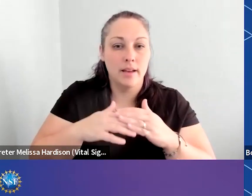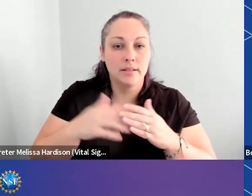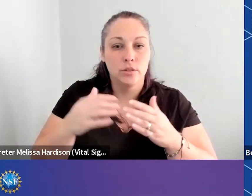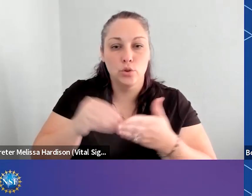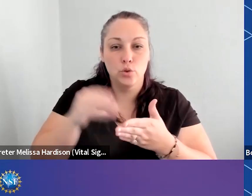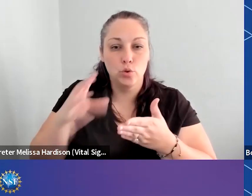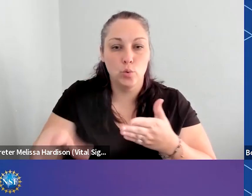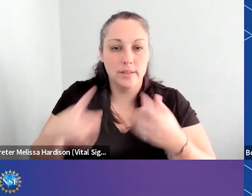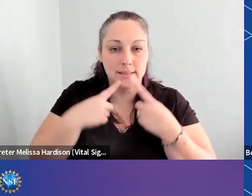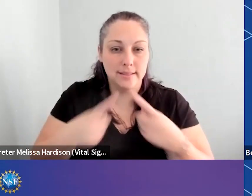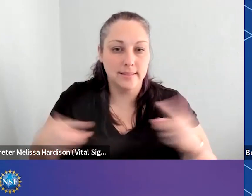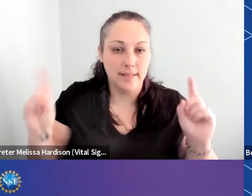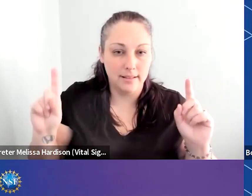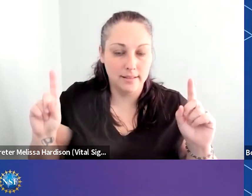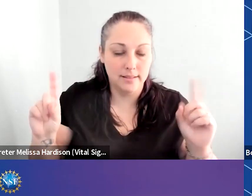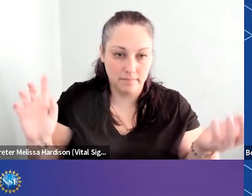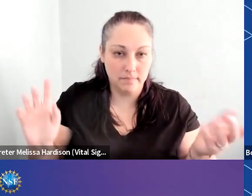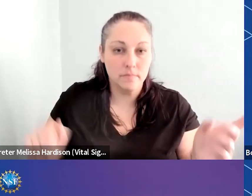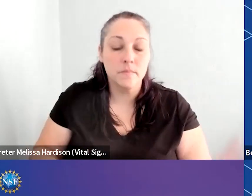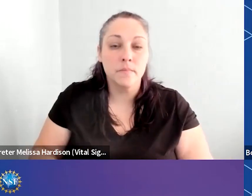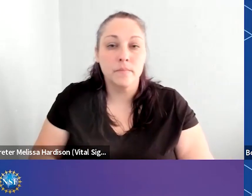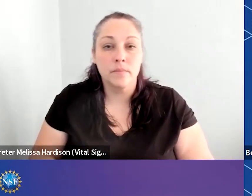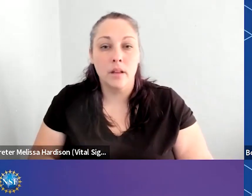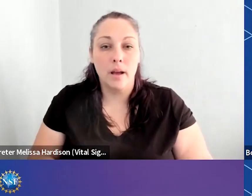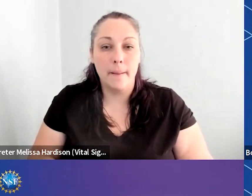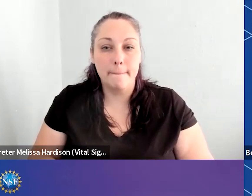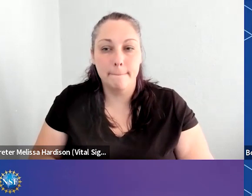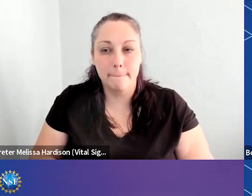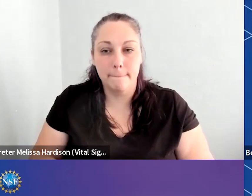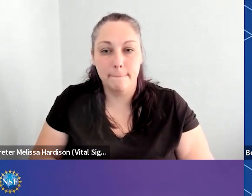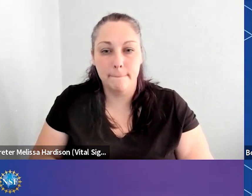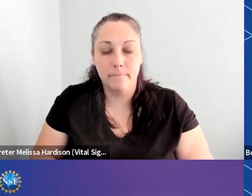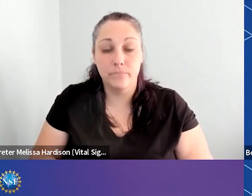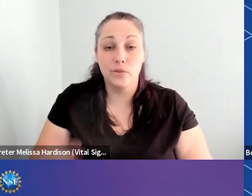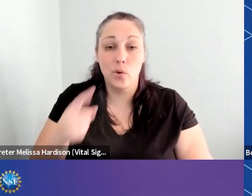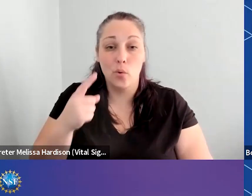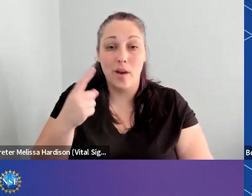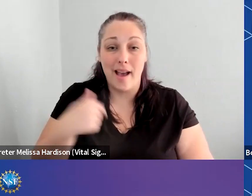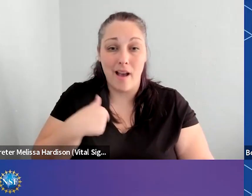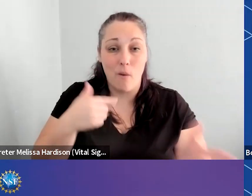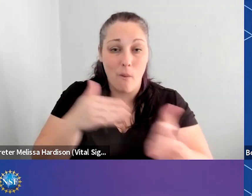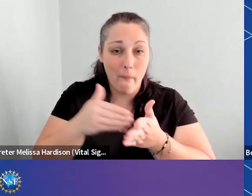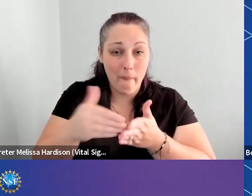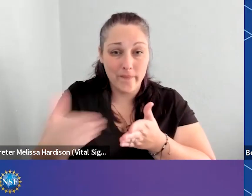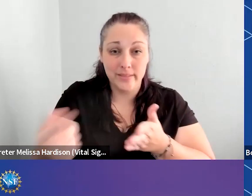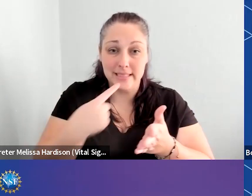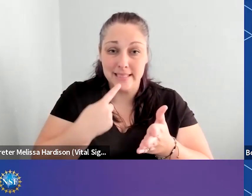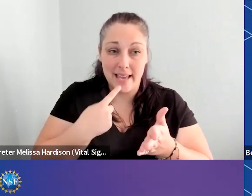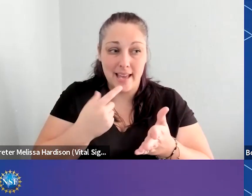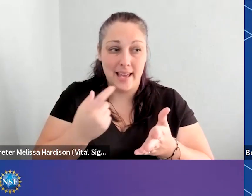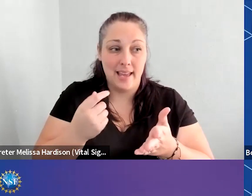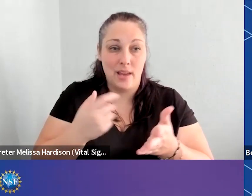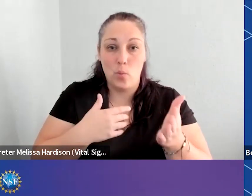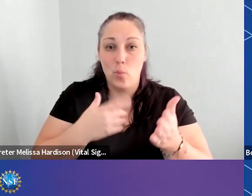And so, one of the things that I often say is that what you don't want to be doing is,